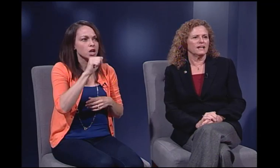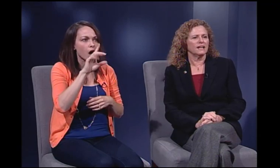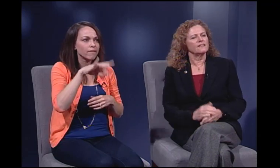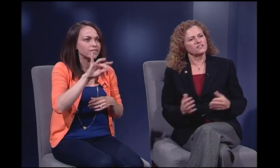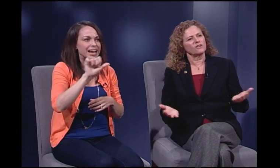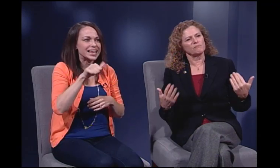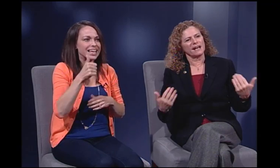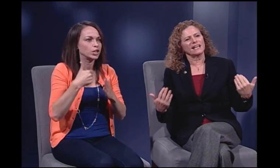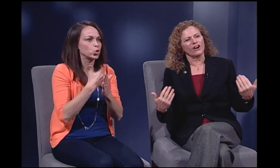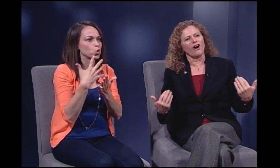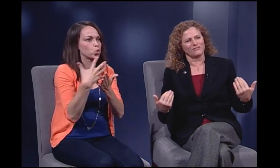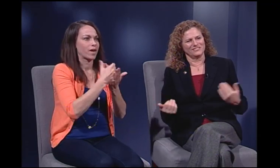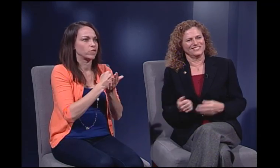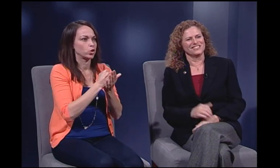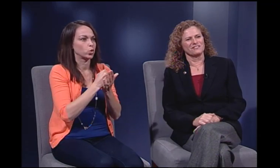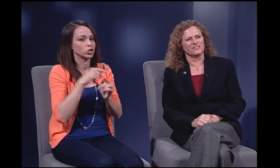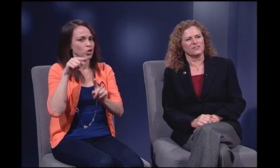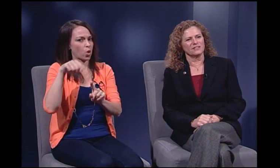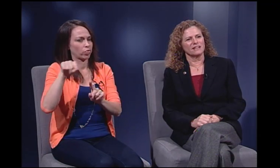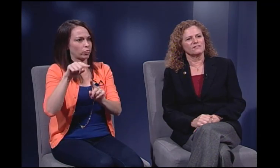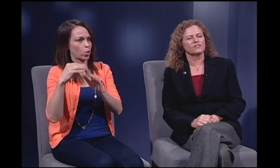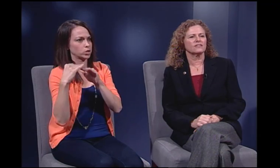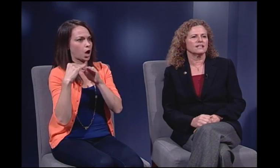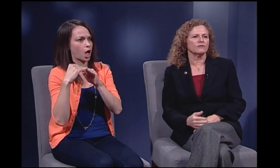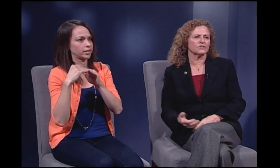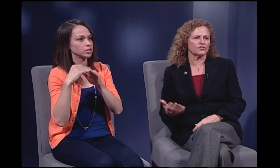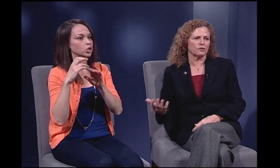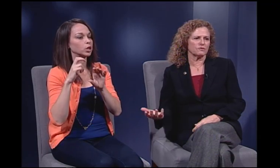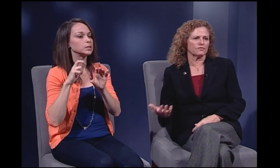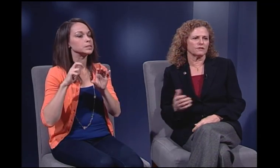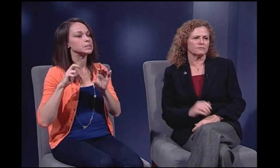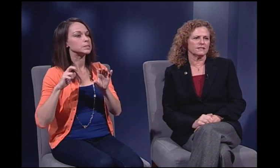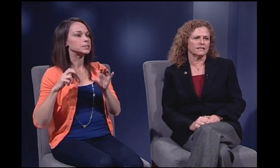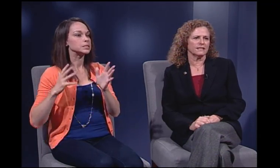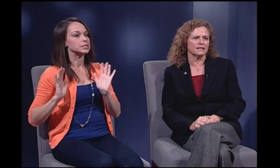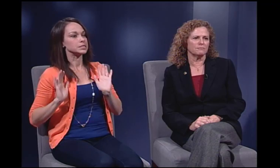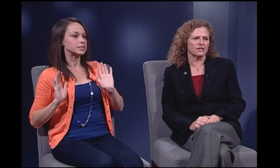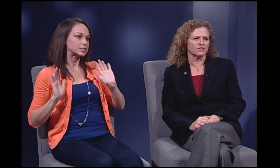and they started backing off of the vote and eventually, it was stripped from the budget.